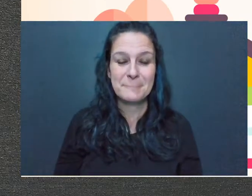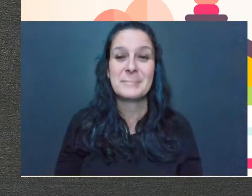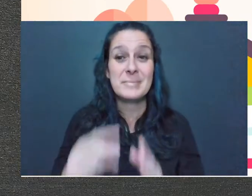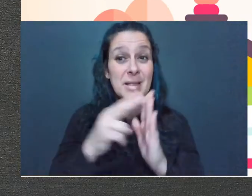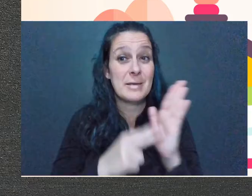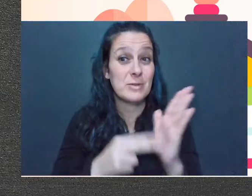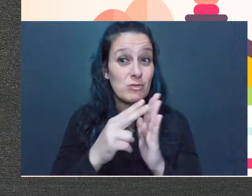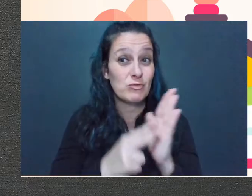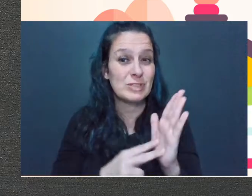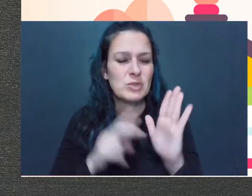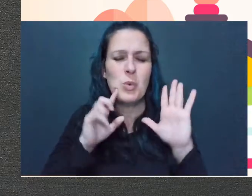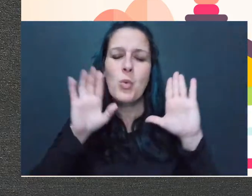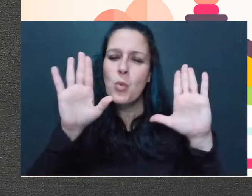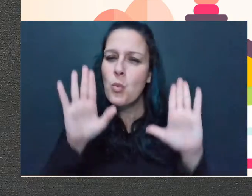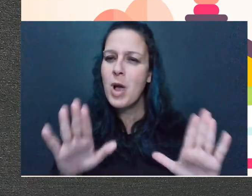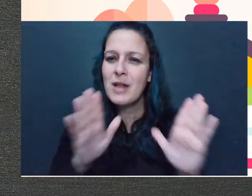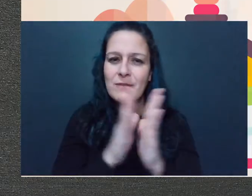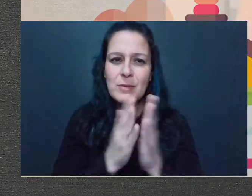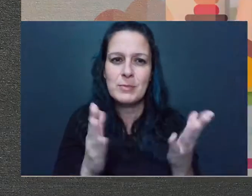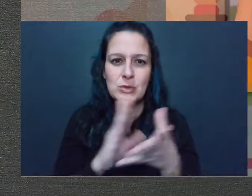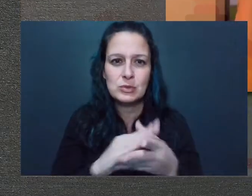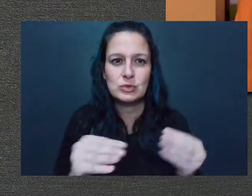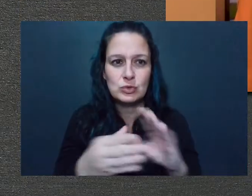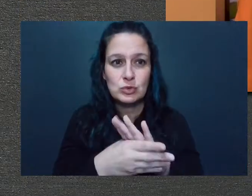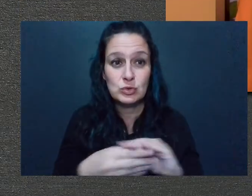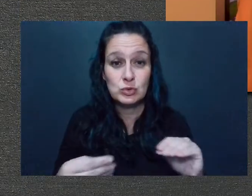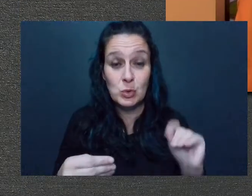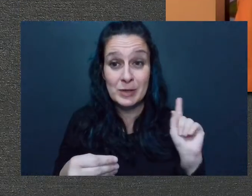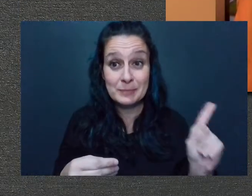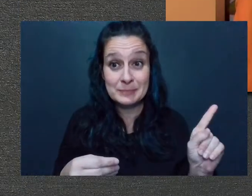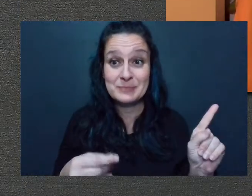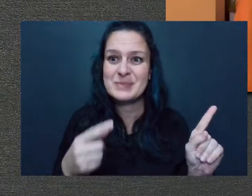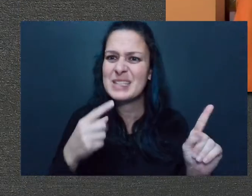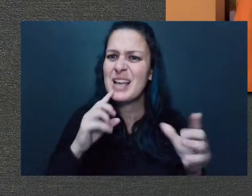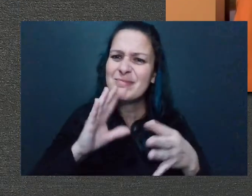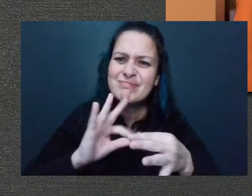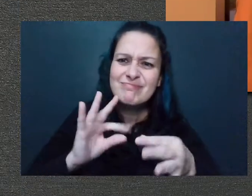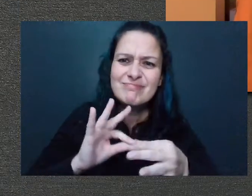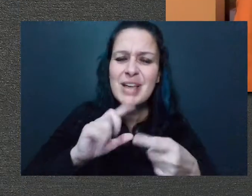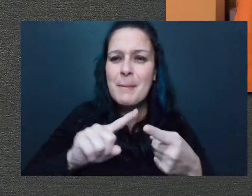I'm gonna read you a wonderful story that tells you all about birds